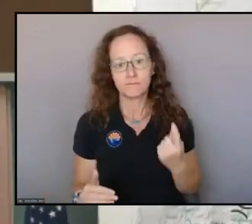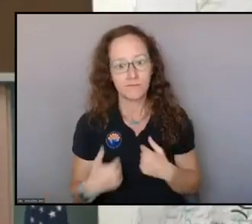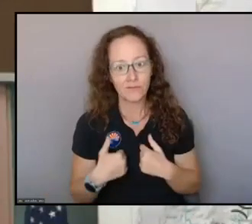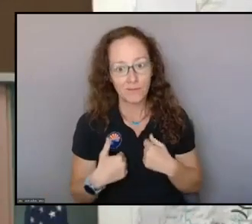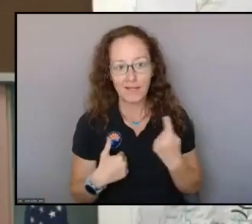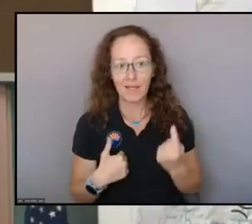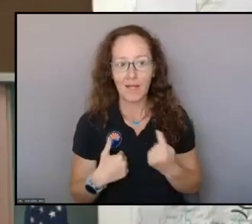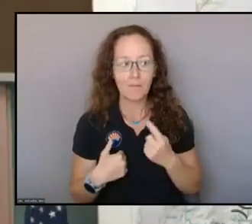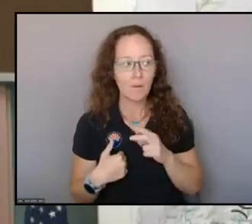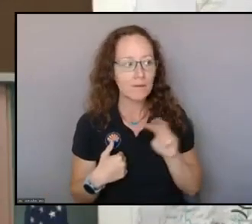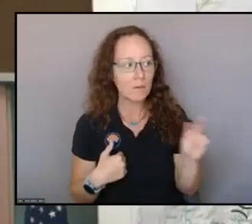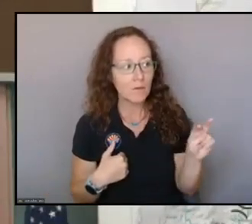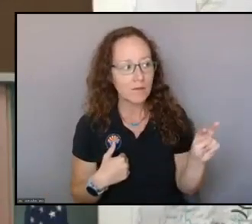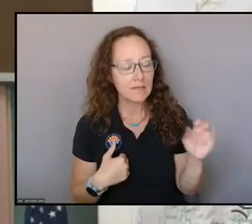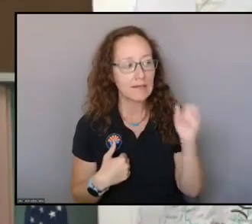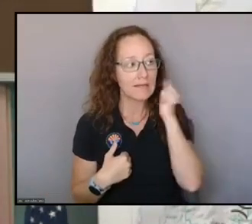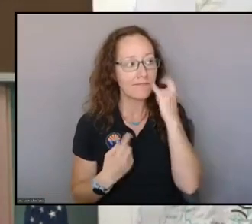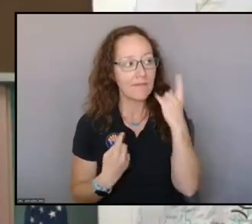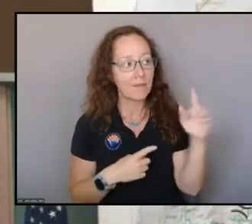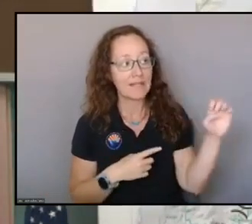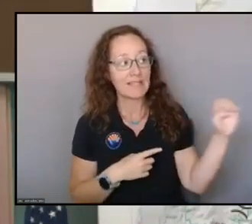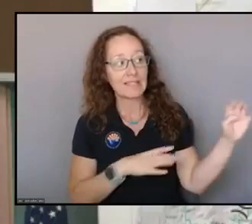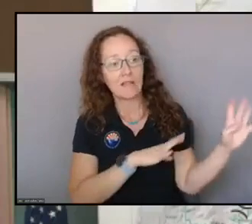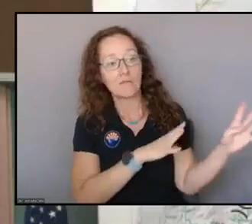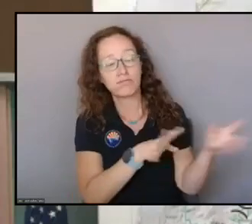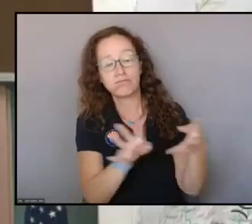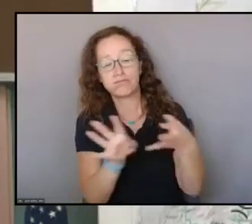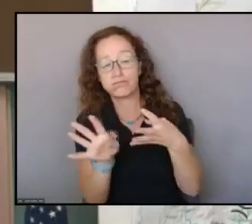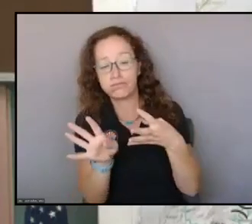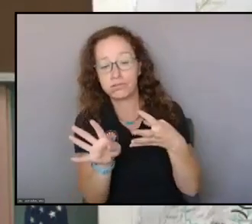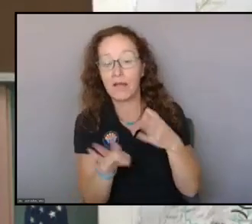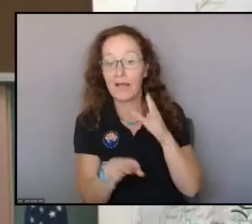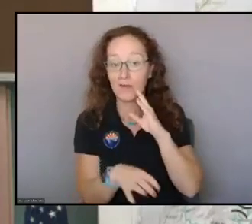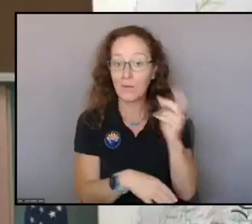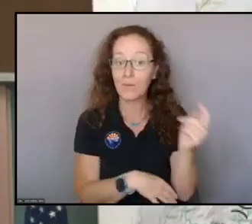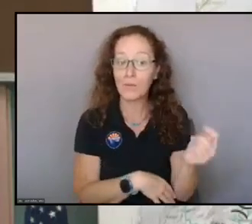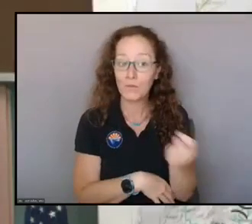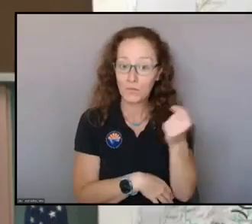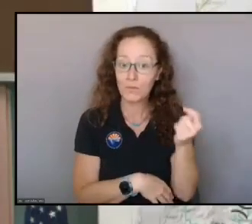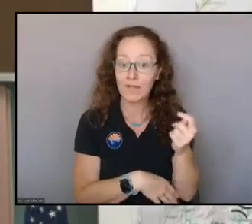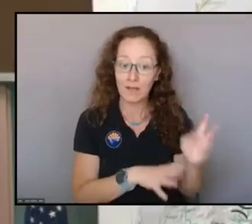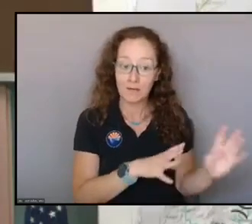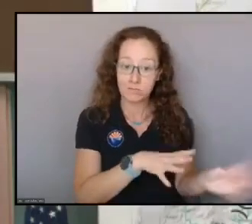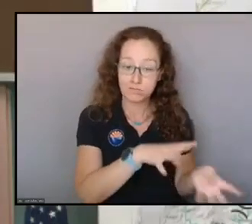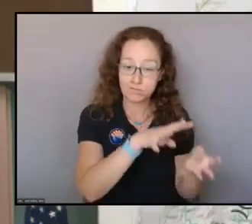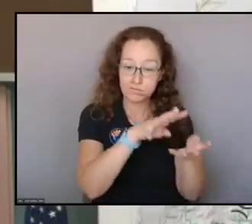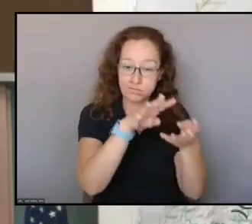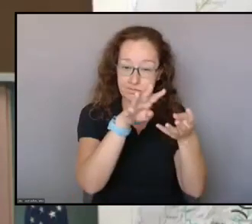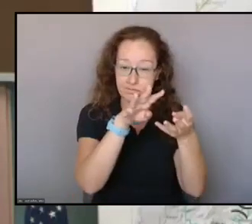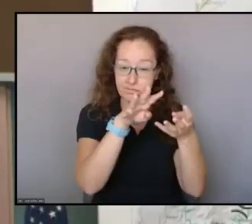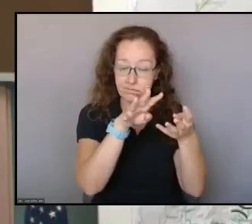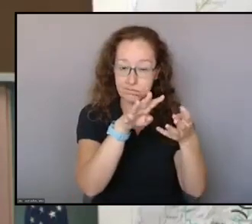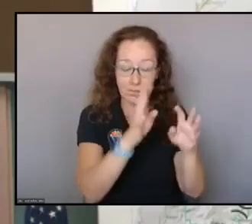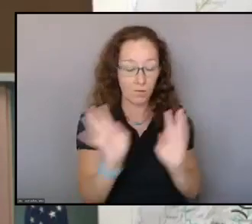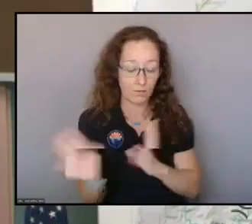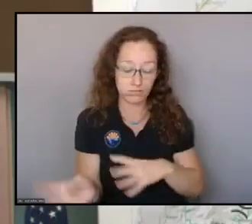EASTERLY WIND. I KNOW IN TUESDAY THEY ARE LOOKING FOR A SOUTHEASTERLY -- WEST-SOUTHEASTERLY WIND AND THE